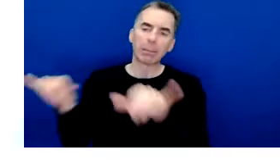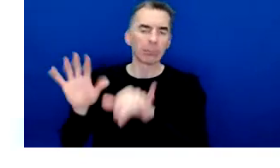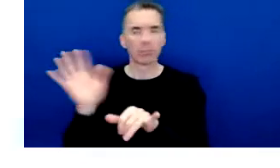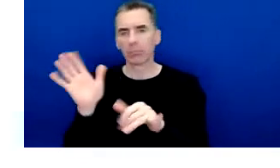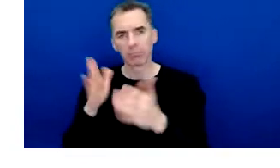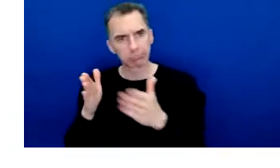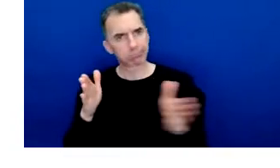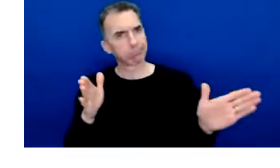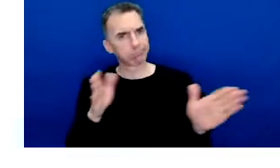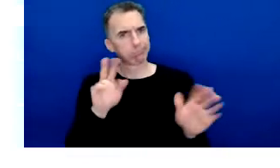Lydia